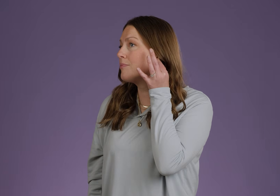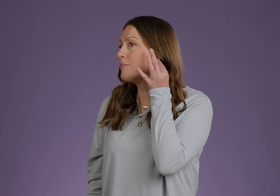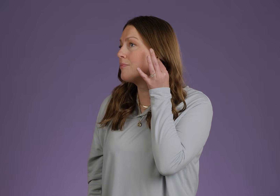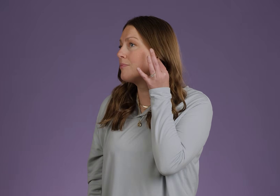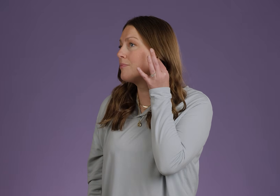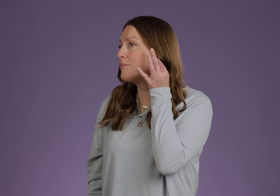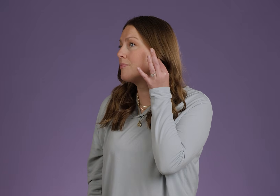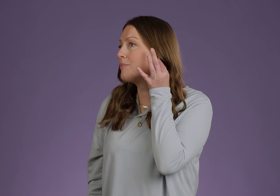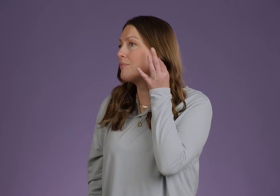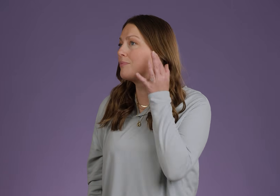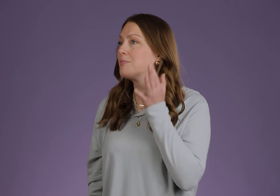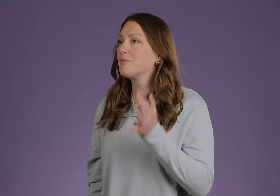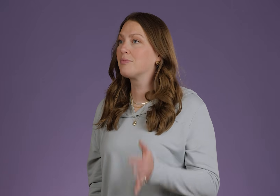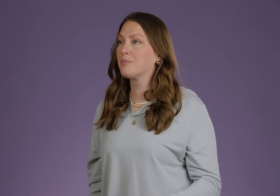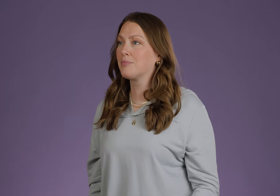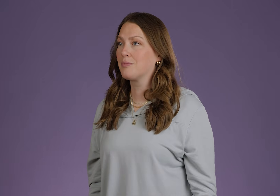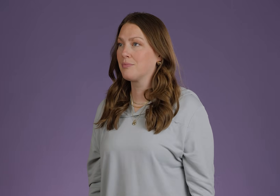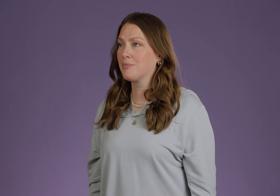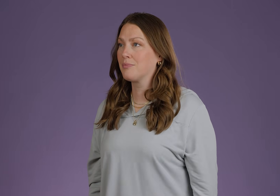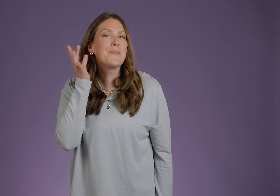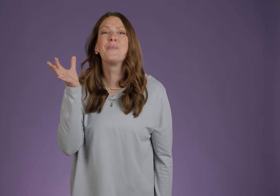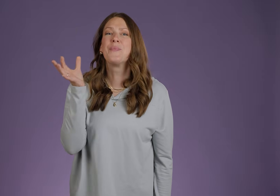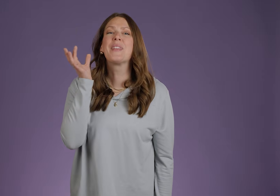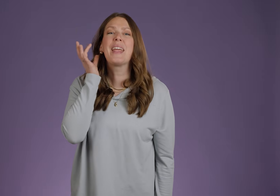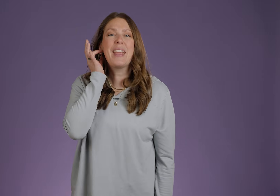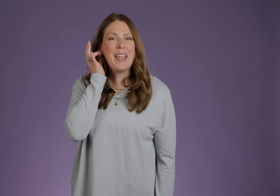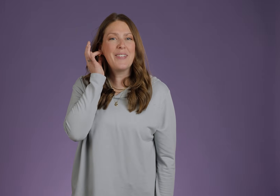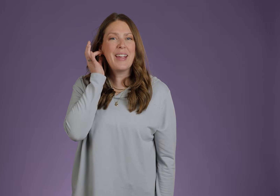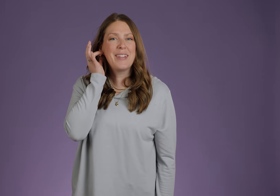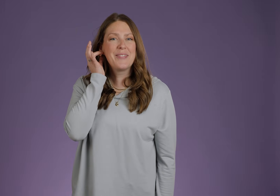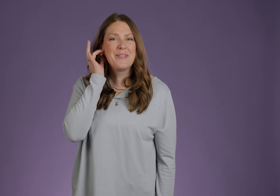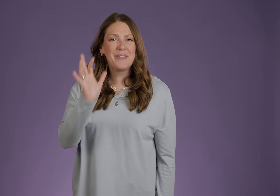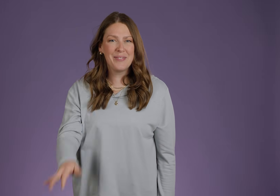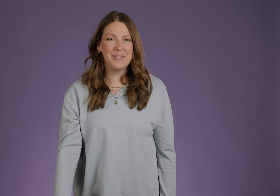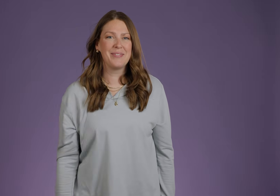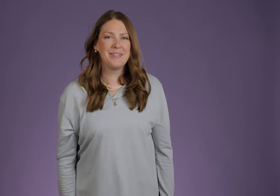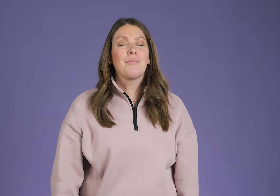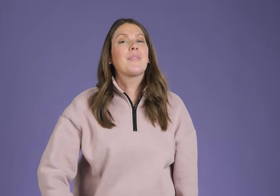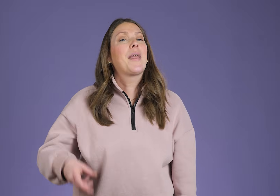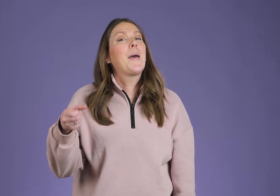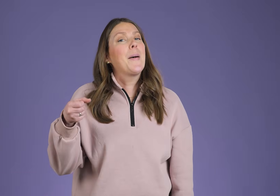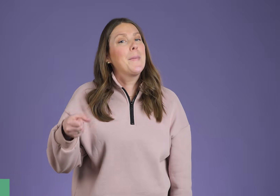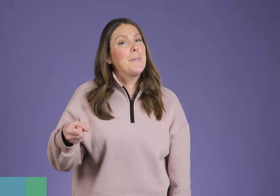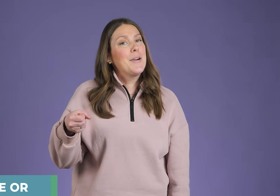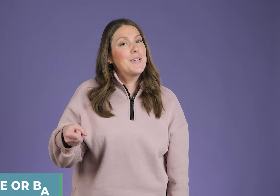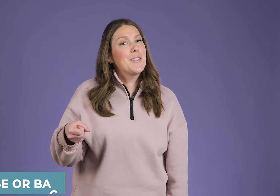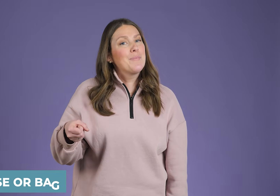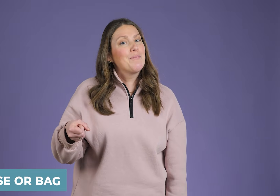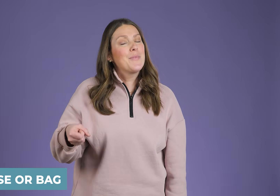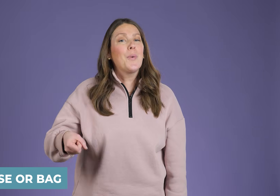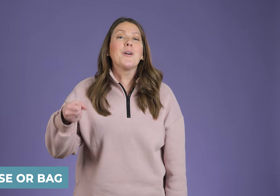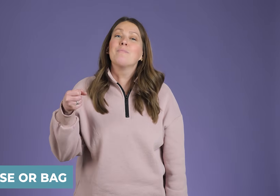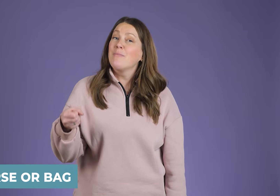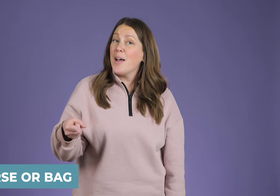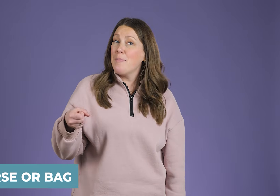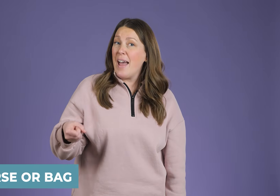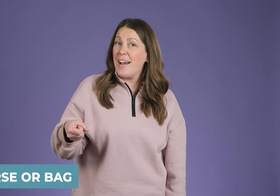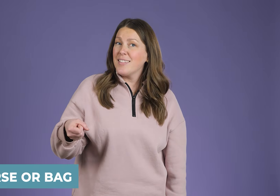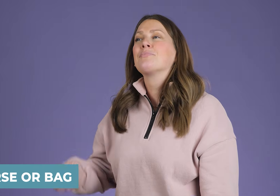finger to pinch where the earring is. Earring. Purse or a bag.